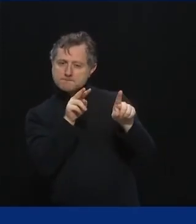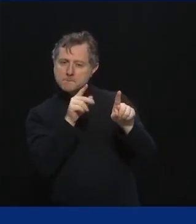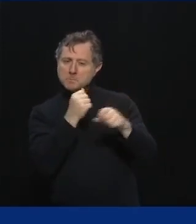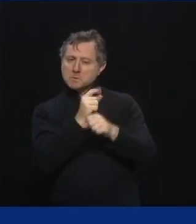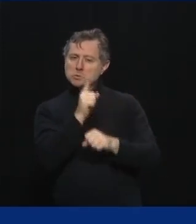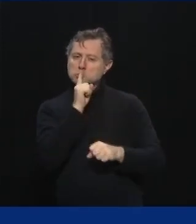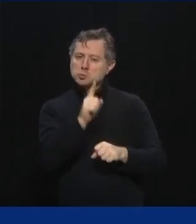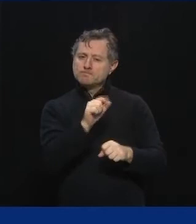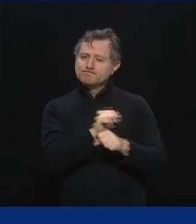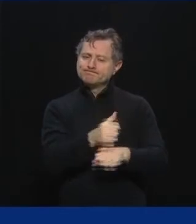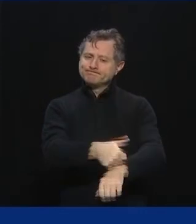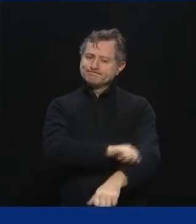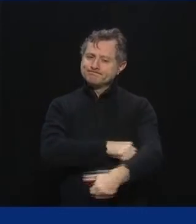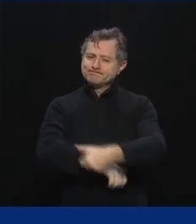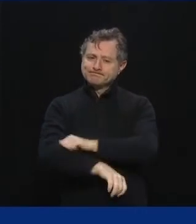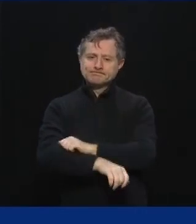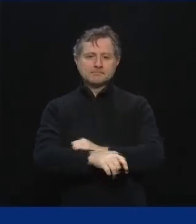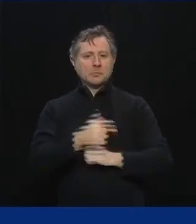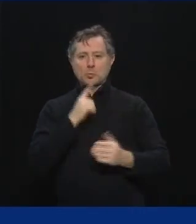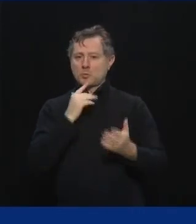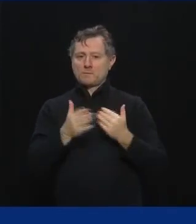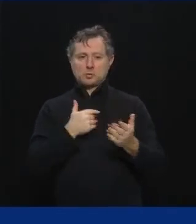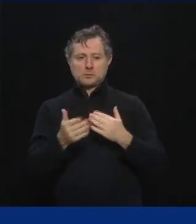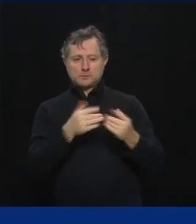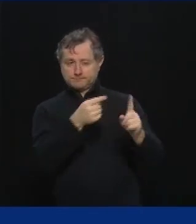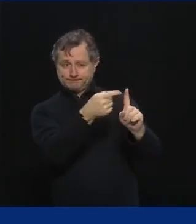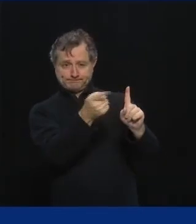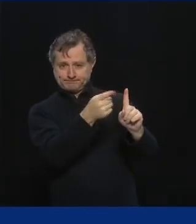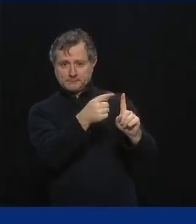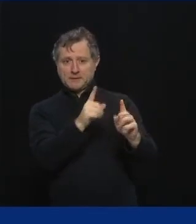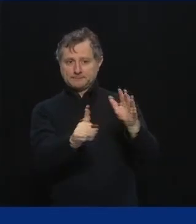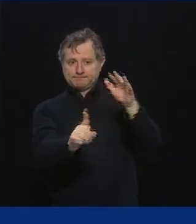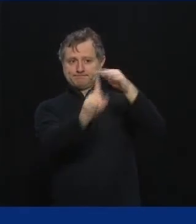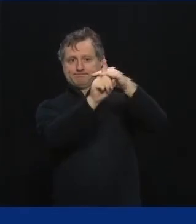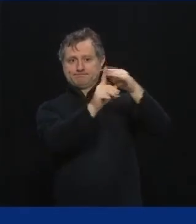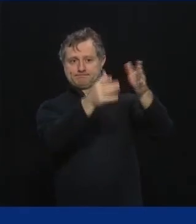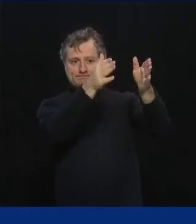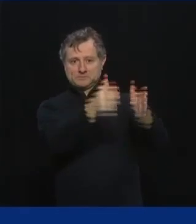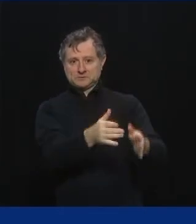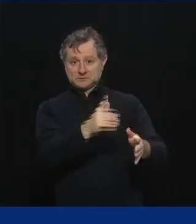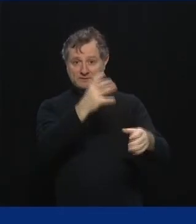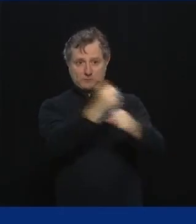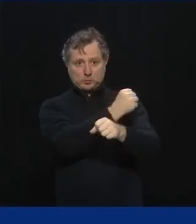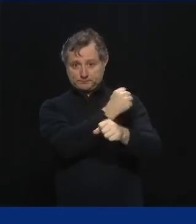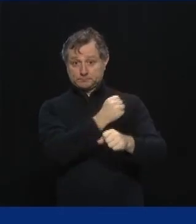HAVE A UNIQUE SITUATION THERE AND I'M GOING BE LOOKING FORWARD TO TRULY WORKING HARD, ROLLING